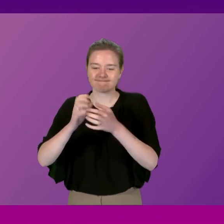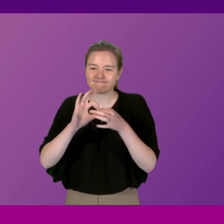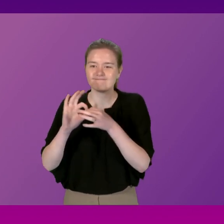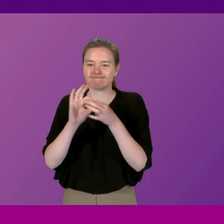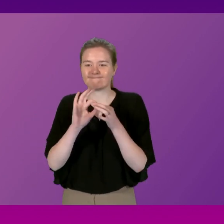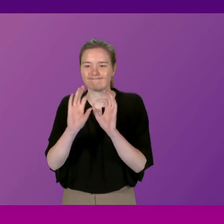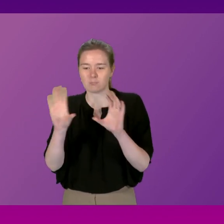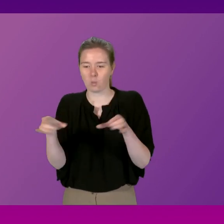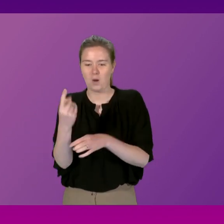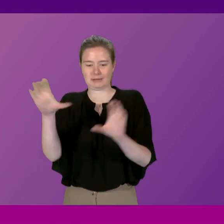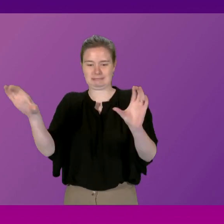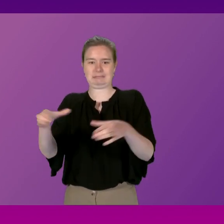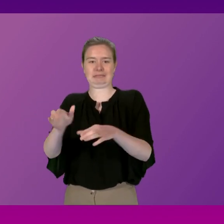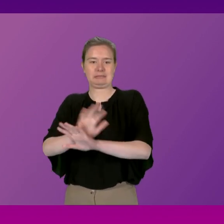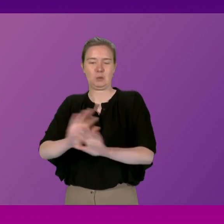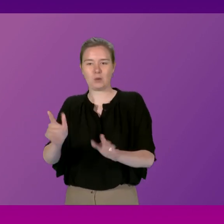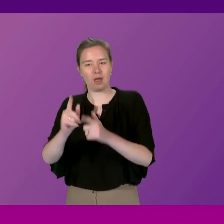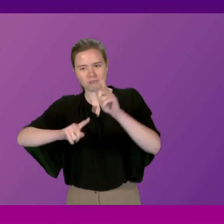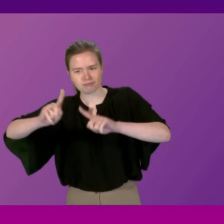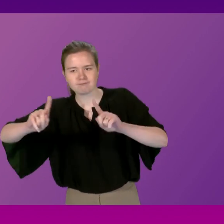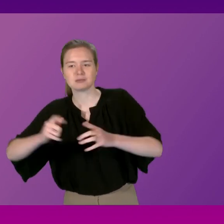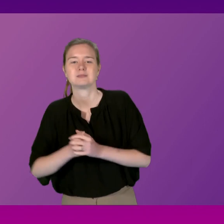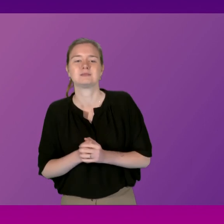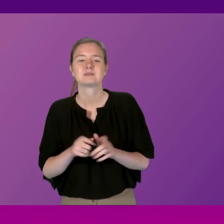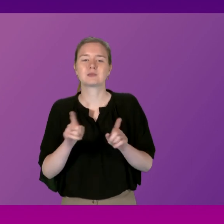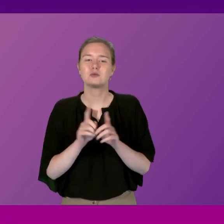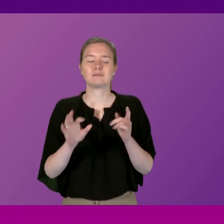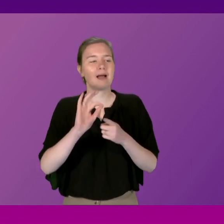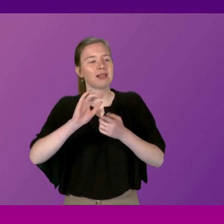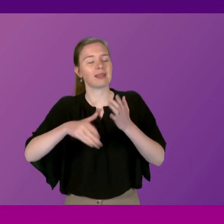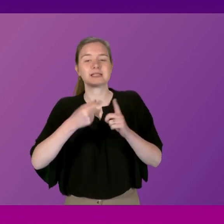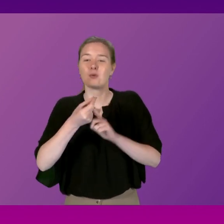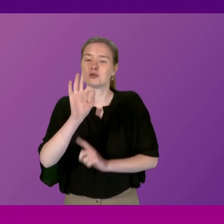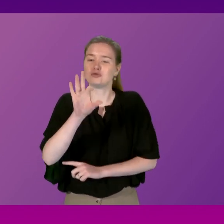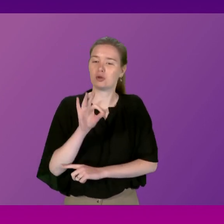My final point was about choice over where to live, and my uncle has lived in various